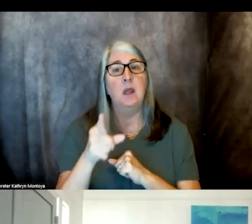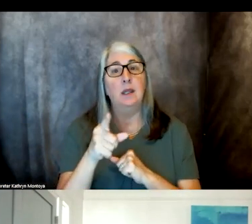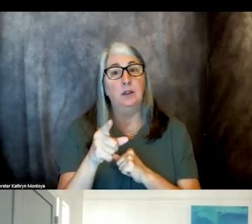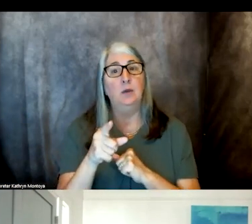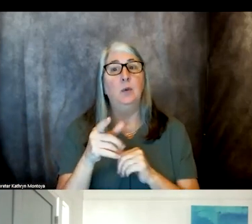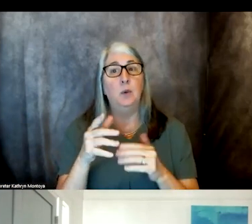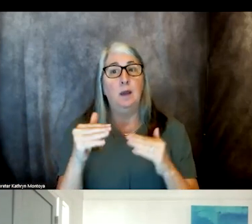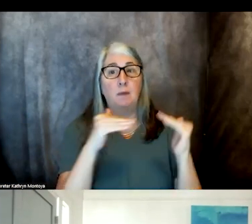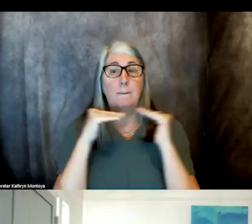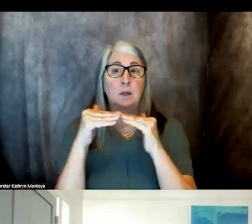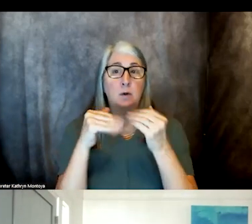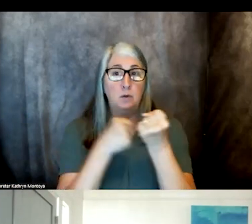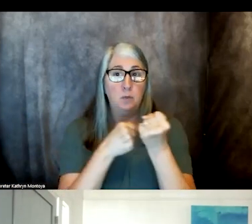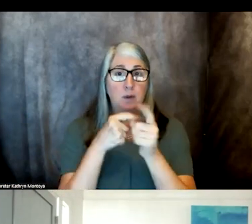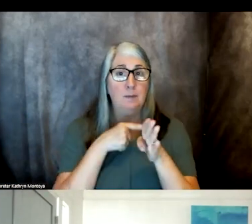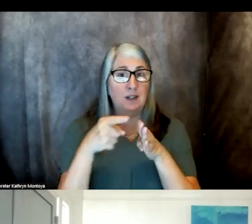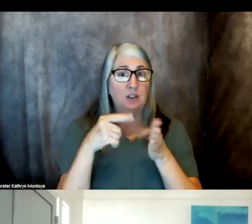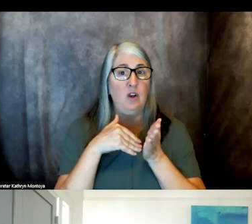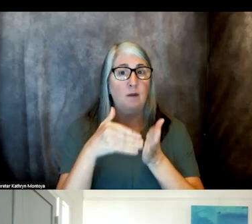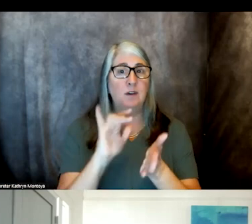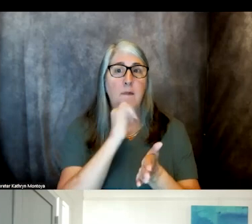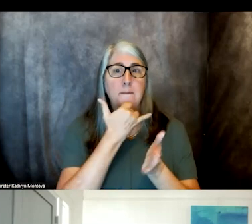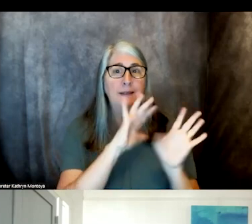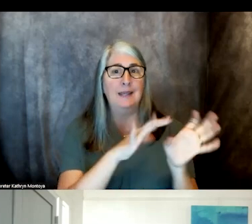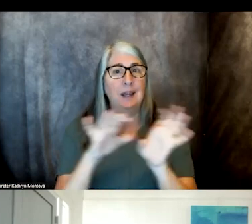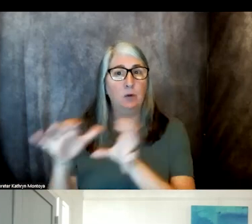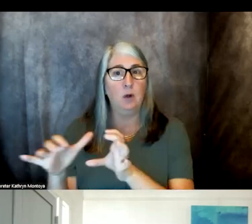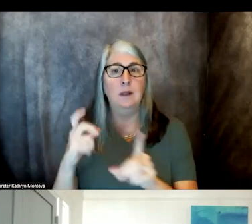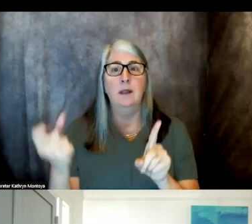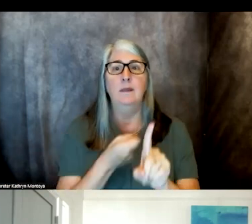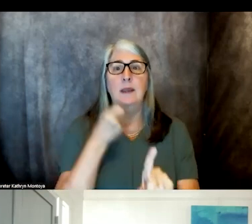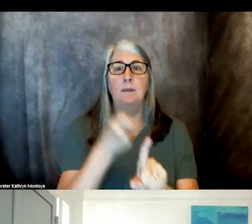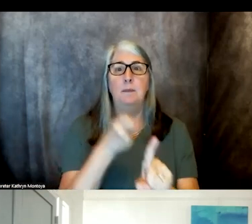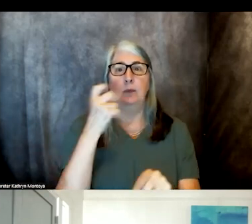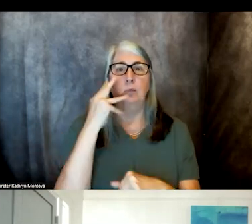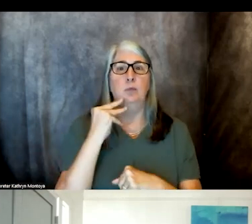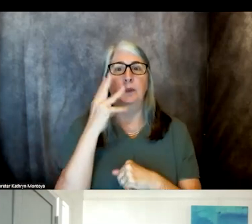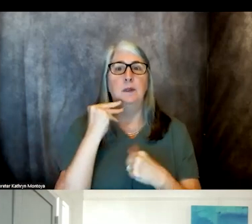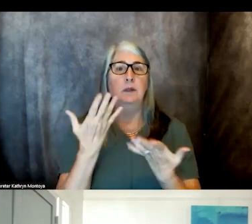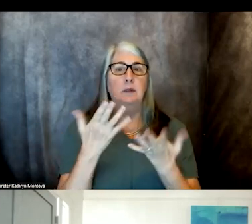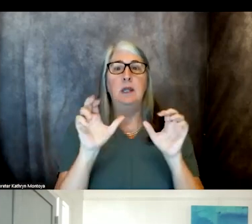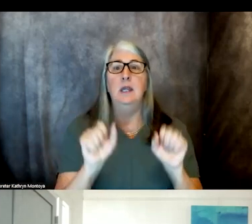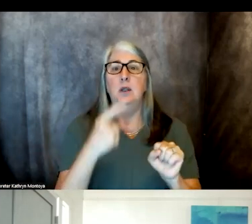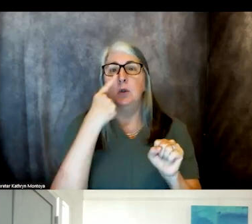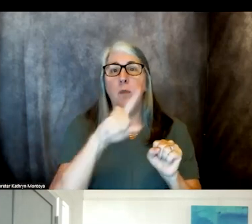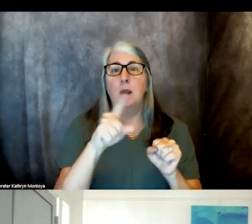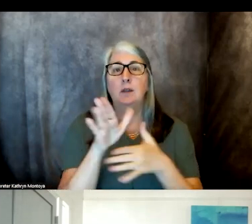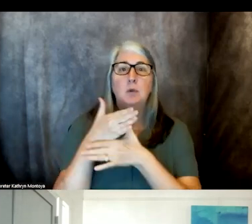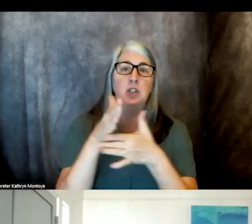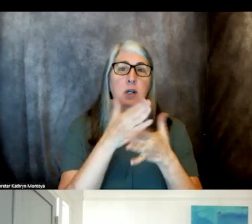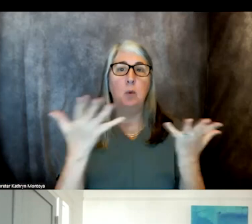ARE MISCATEGORIZED AND WHAT THE IMPACT OF THAT LOOKS LIKE AND THE